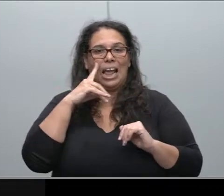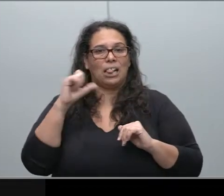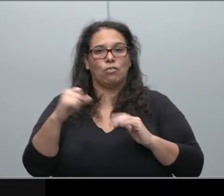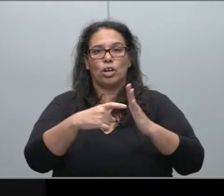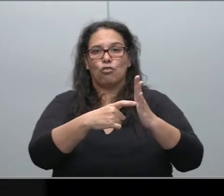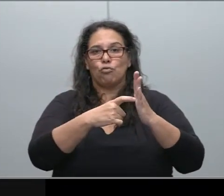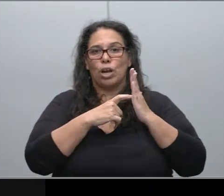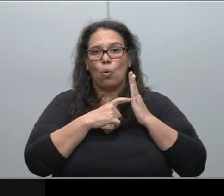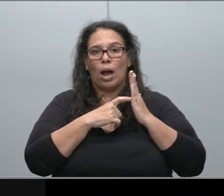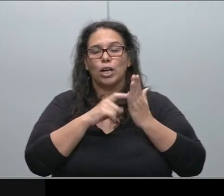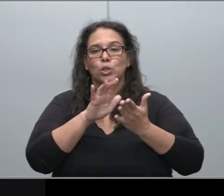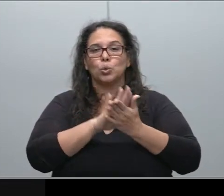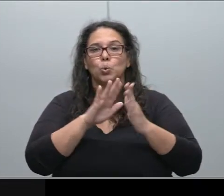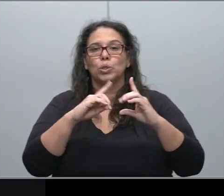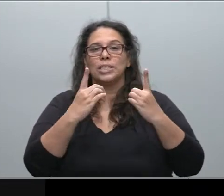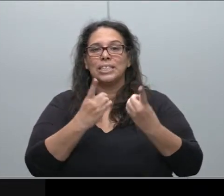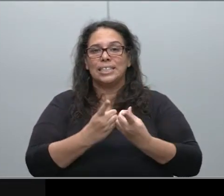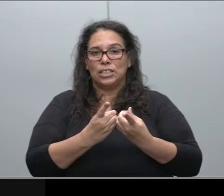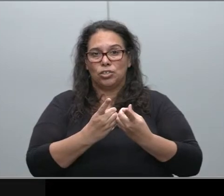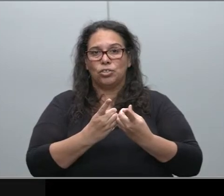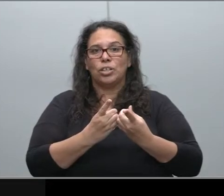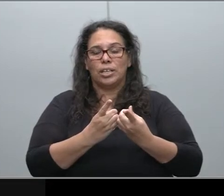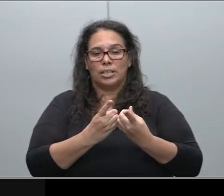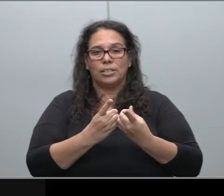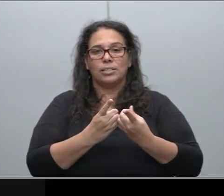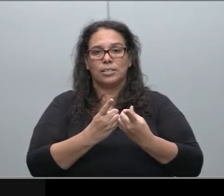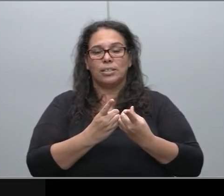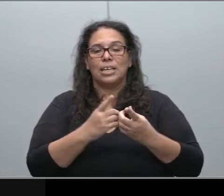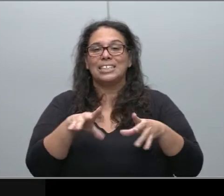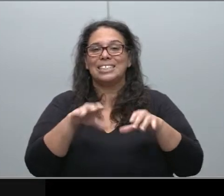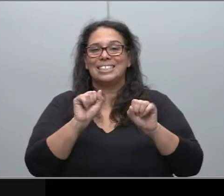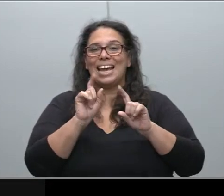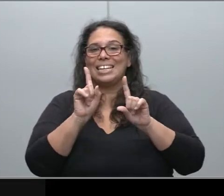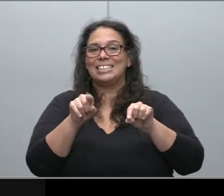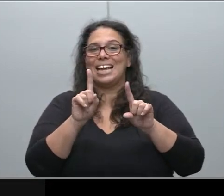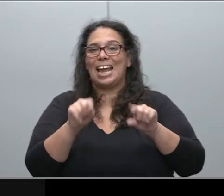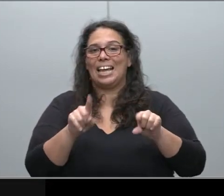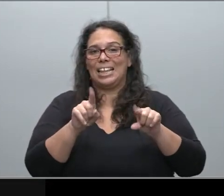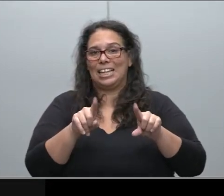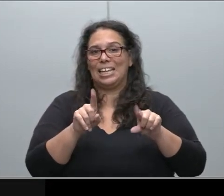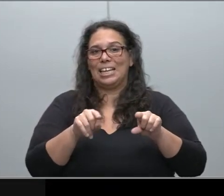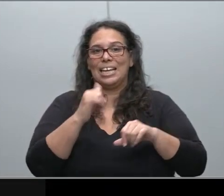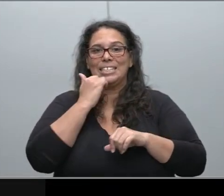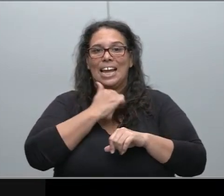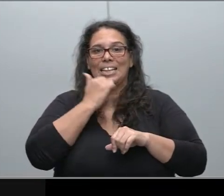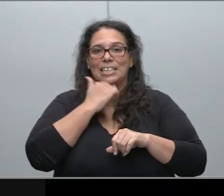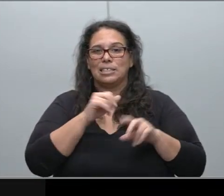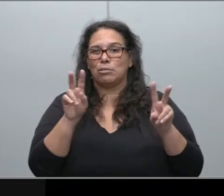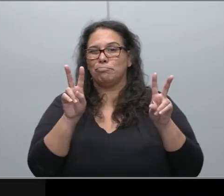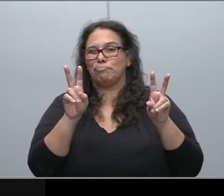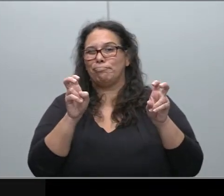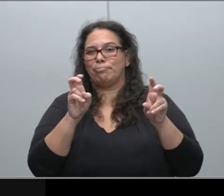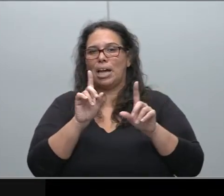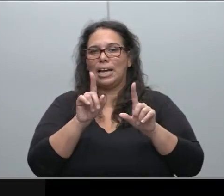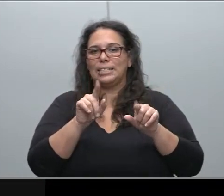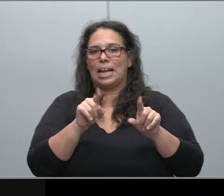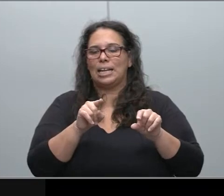Or are we thinking when we go back to school or all? That's a great question, Robin. Thank you for clarifying that.